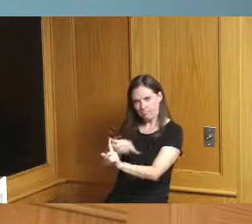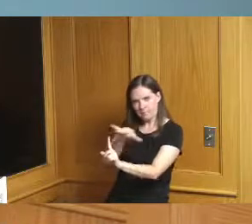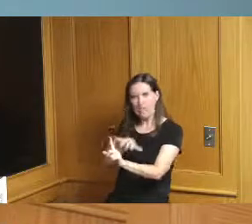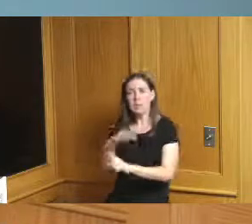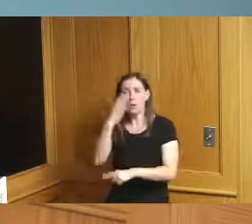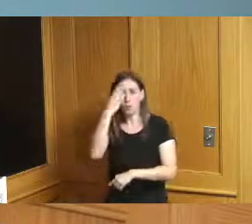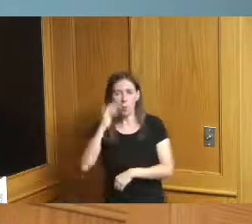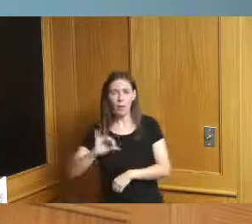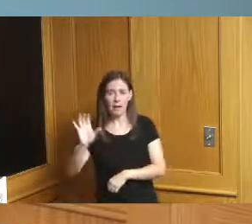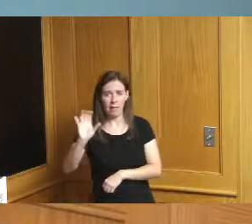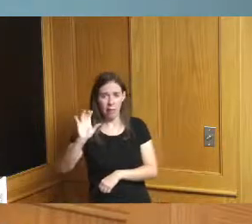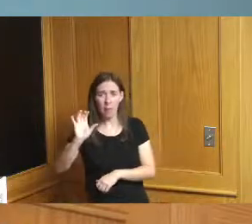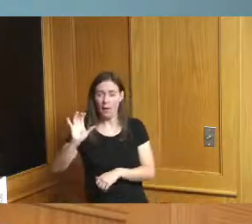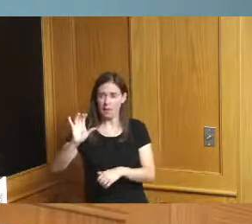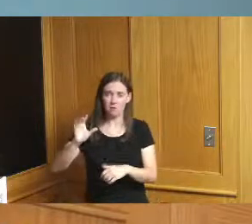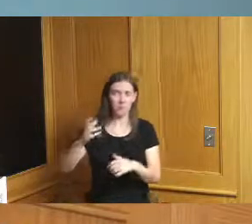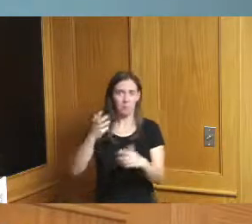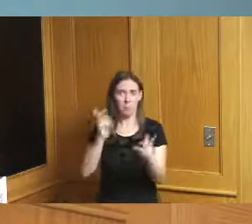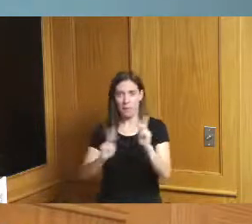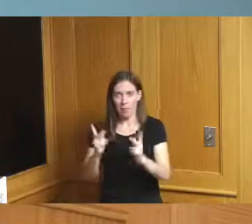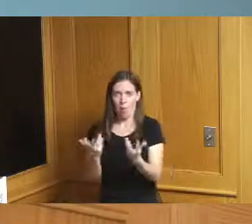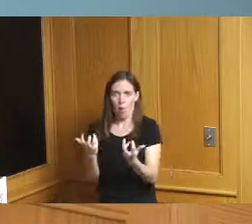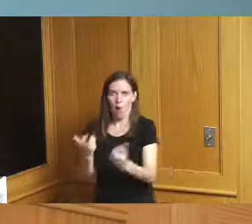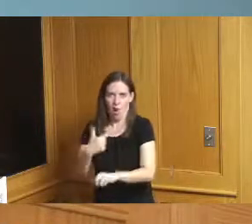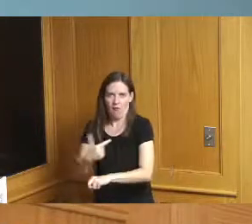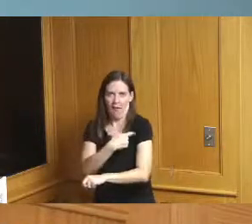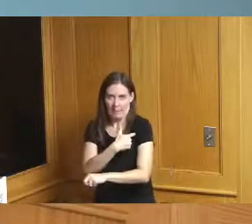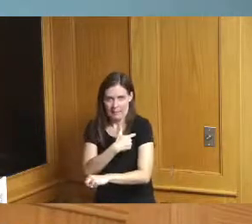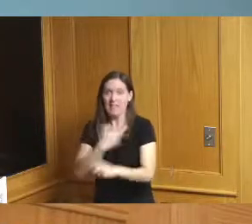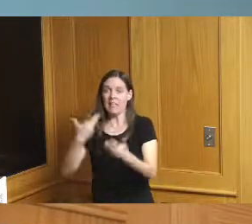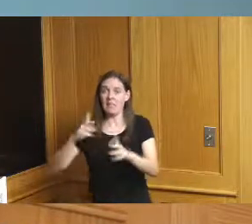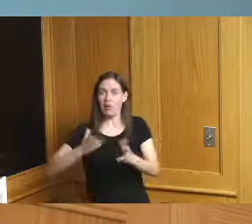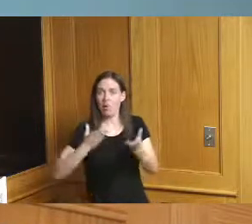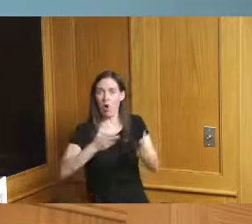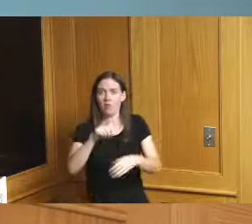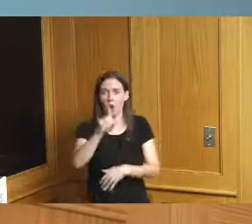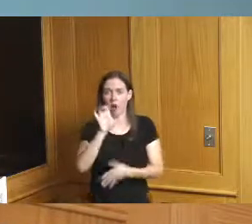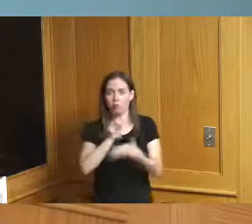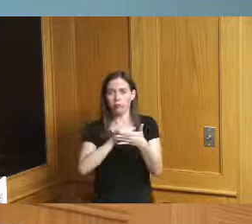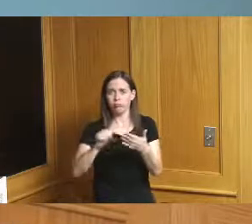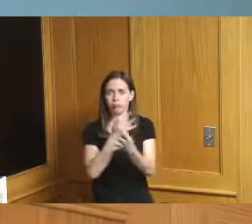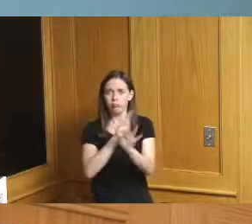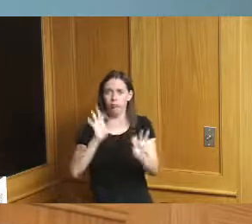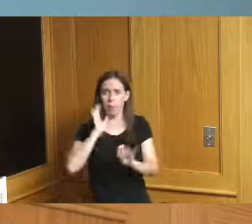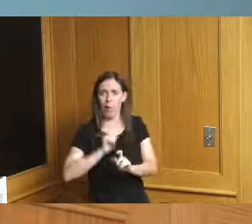getting vaccinations with the hundred dollars and they you also want a step further talk about not